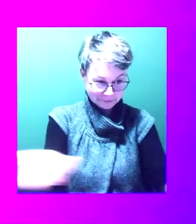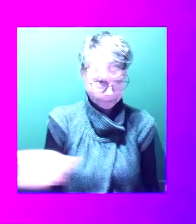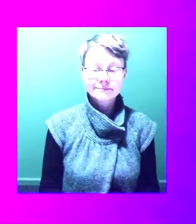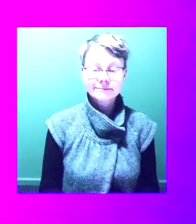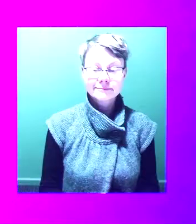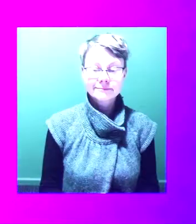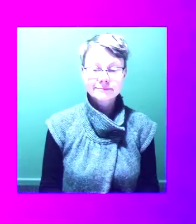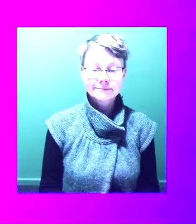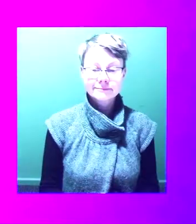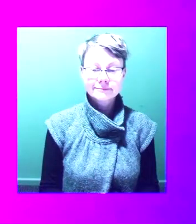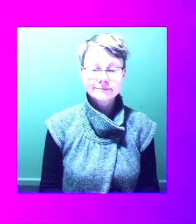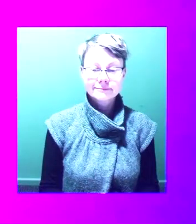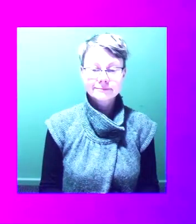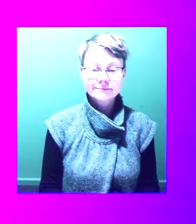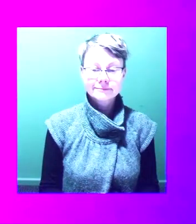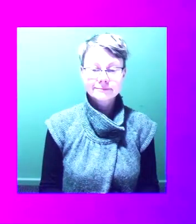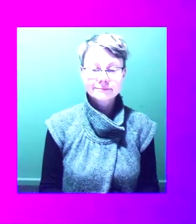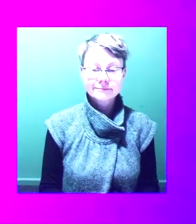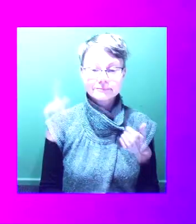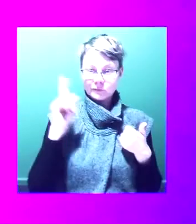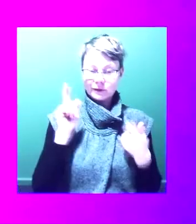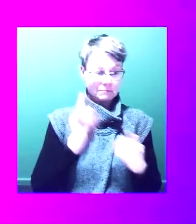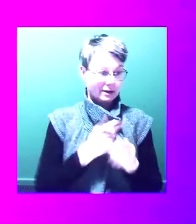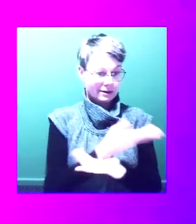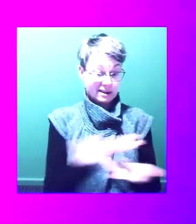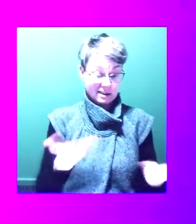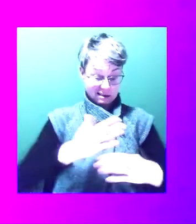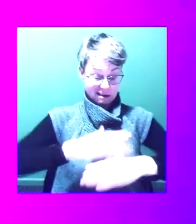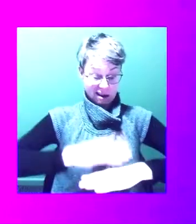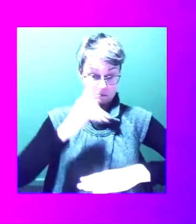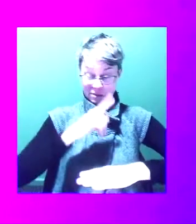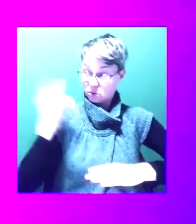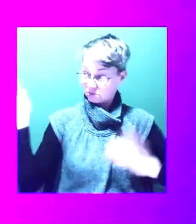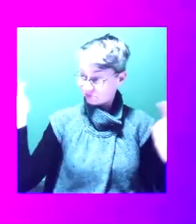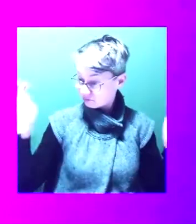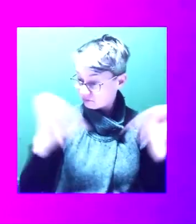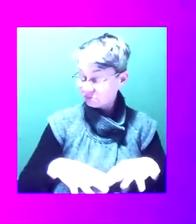land where people have gathered to share arts, culture, and knowledge for more than 70,000 years.